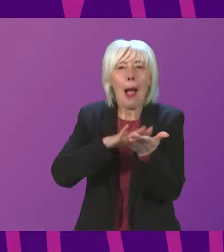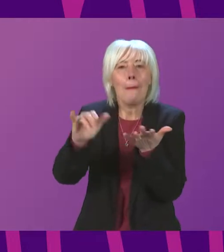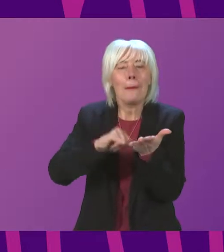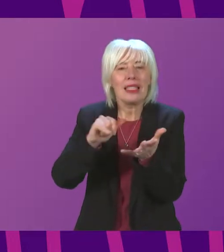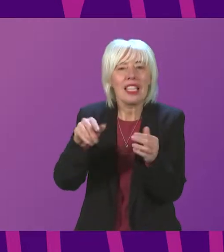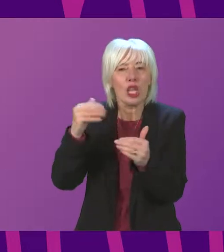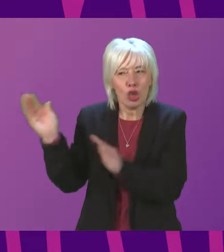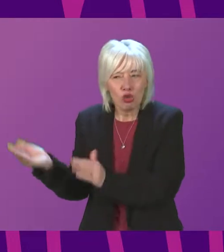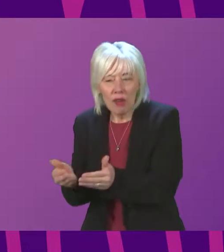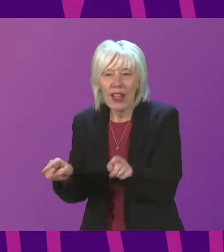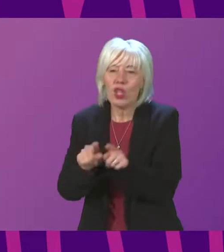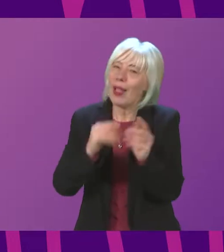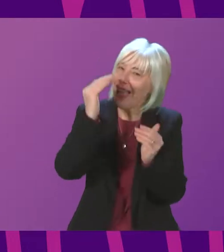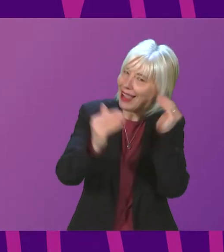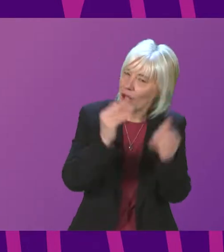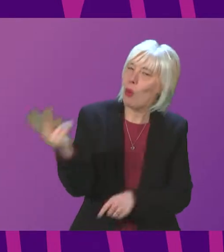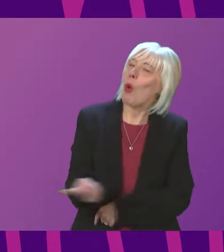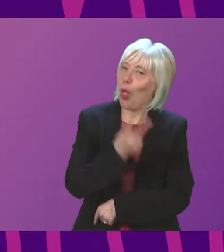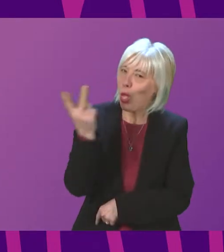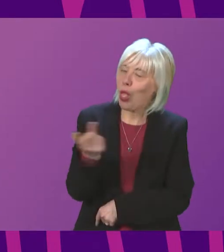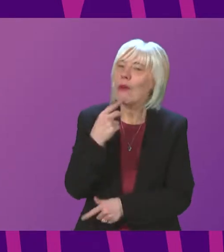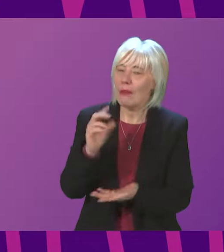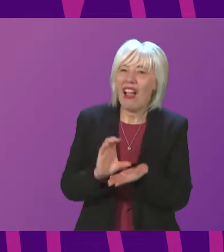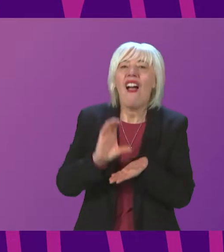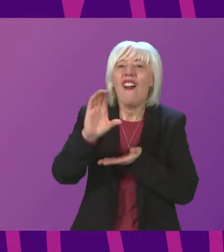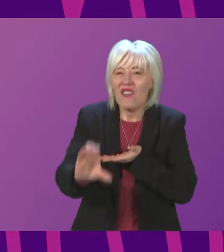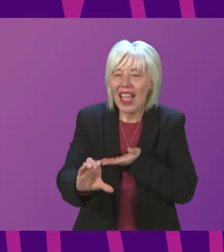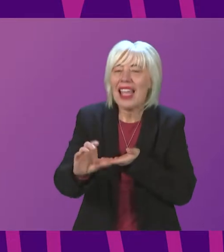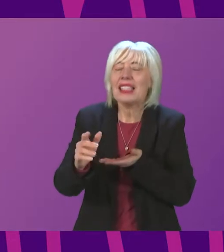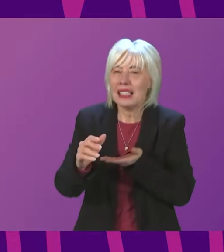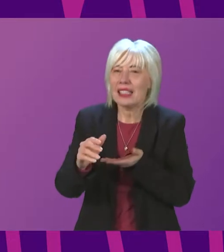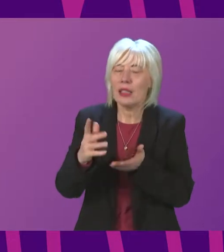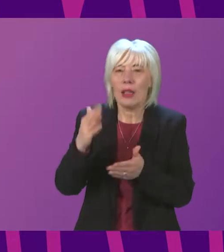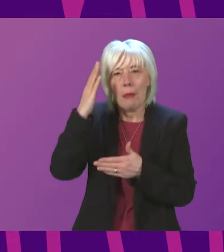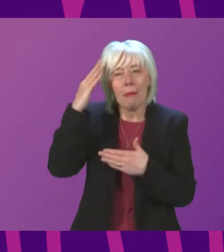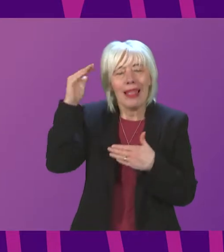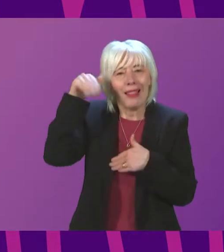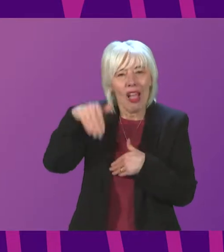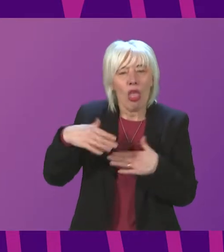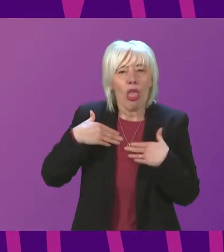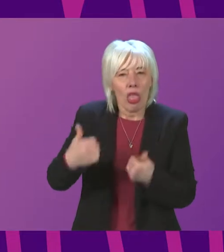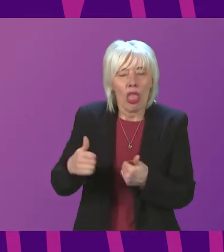for adult services, too. We are investing significantly in mental health services generally.